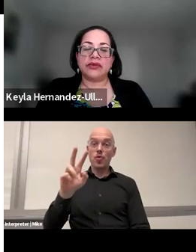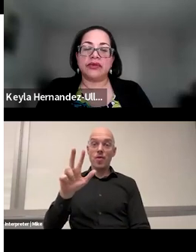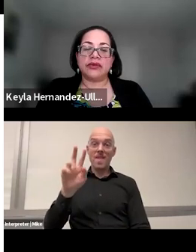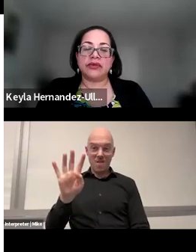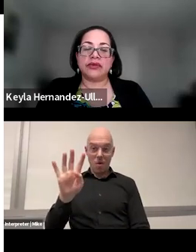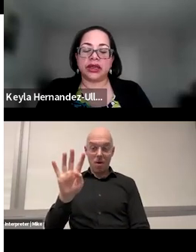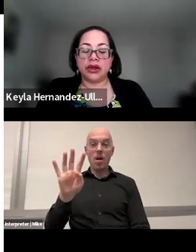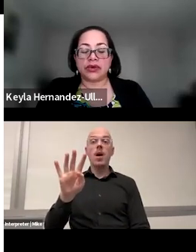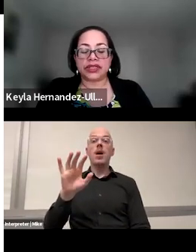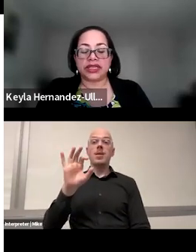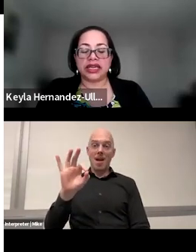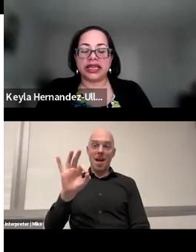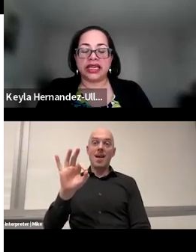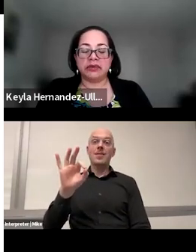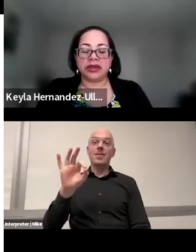Keyla Hernandez-Ulloa: 2, 3, 4, 9,